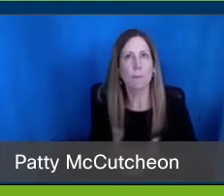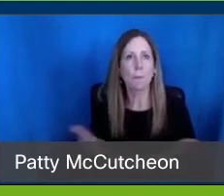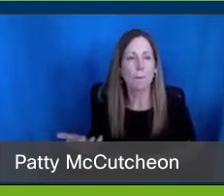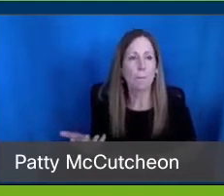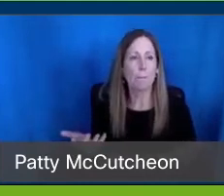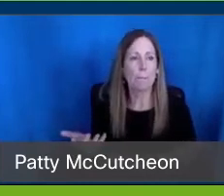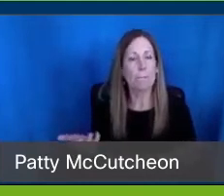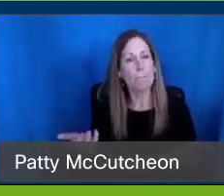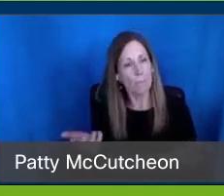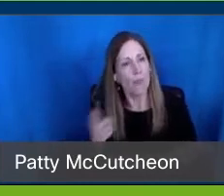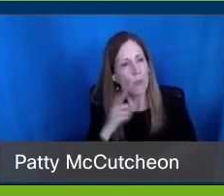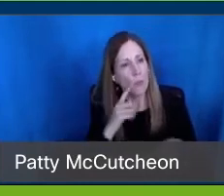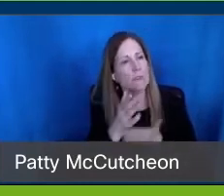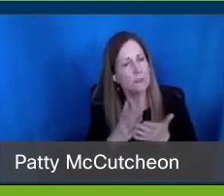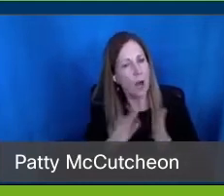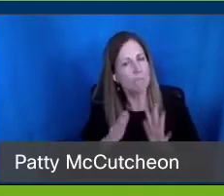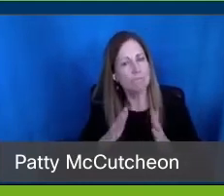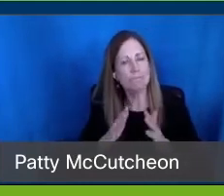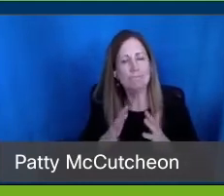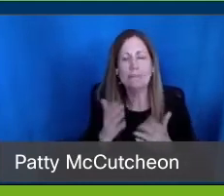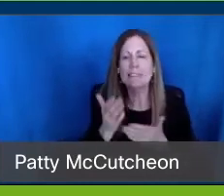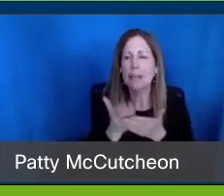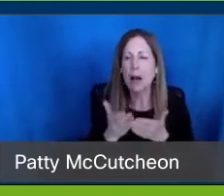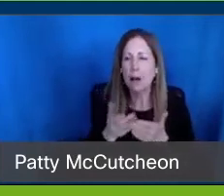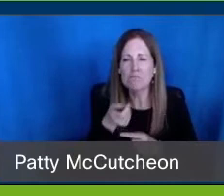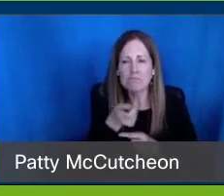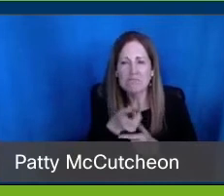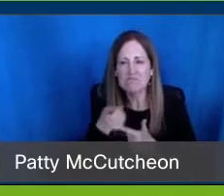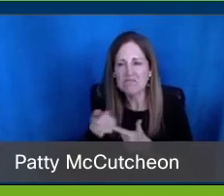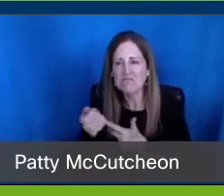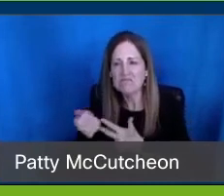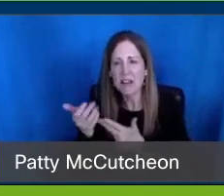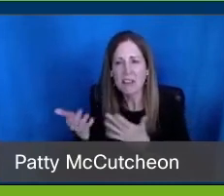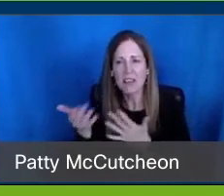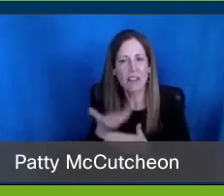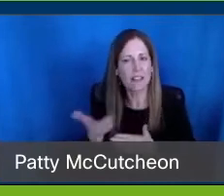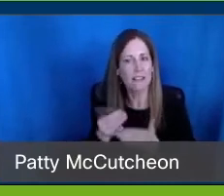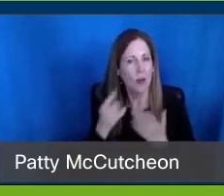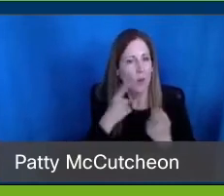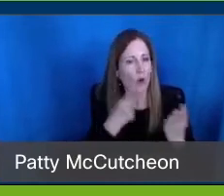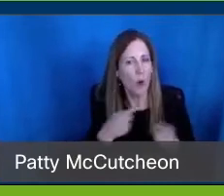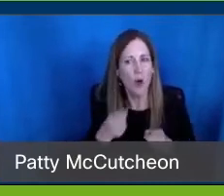There were some pretty subtle things that were going on, and some of them had to be fixed at the Xamarin level,